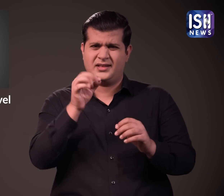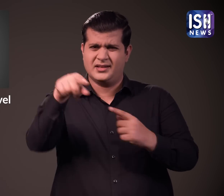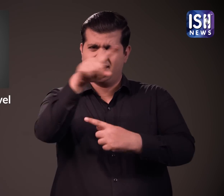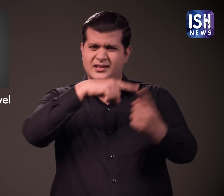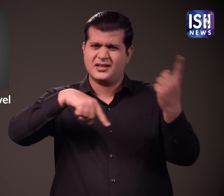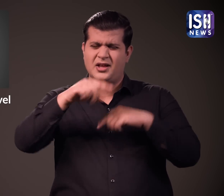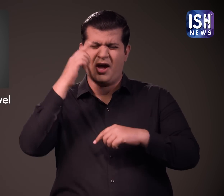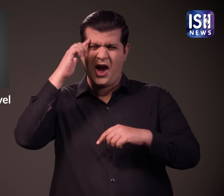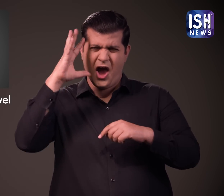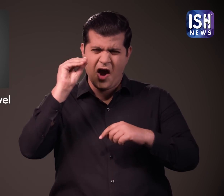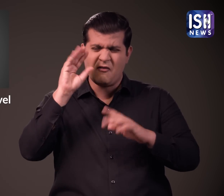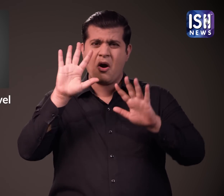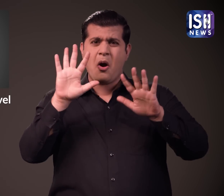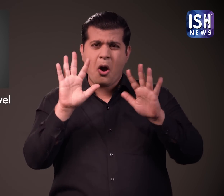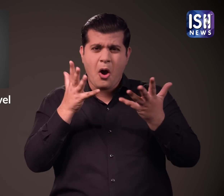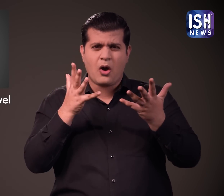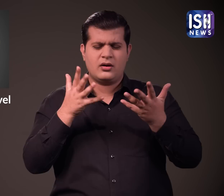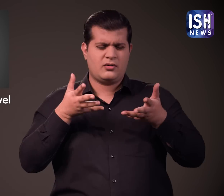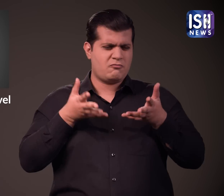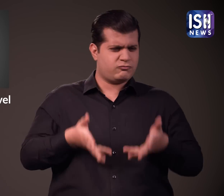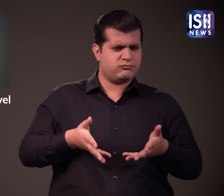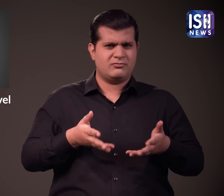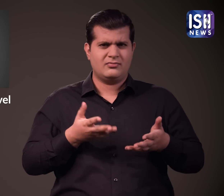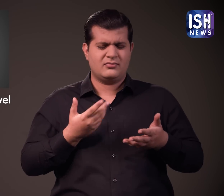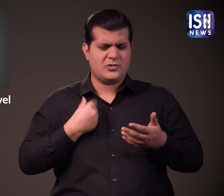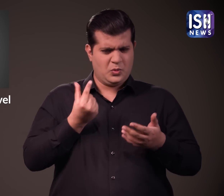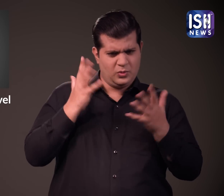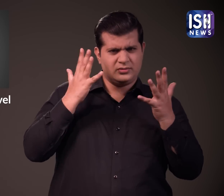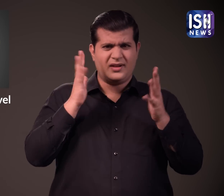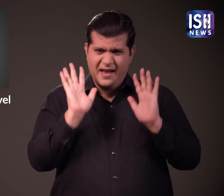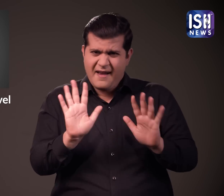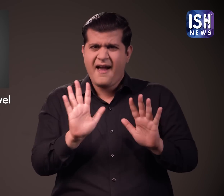Some of you might genuinely be unaware while some of you might purposely not using it.